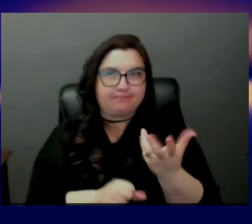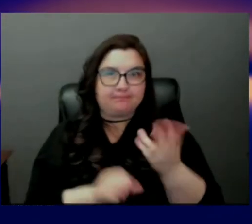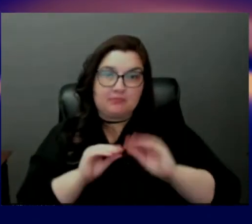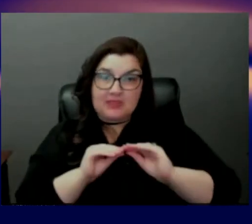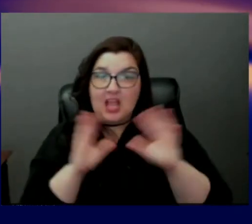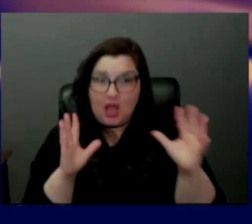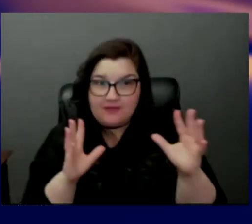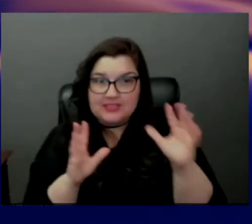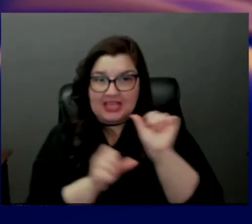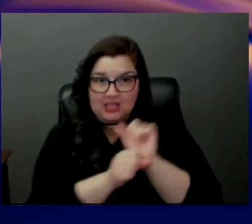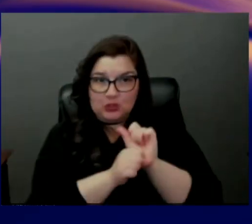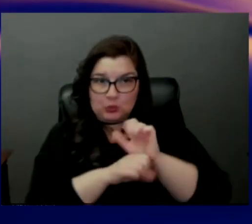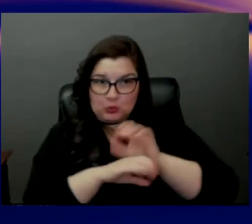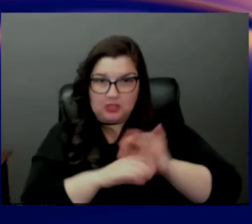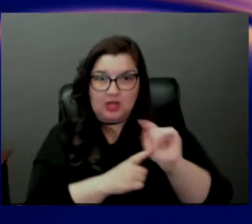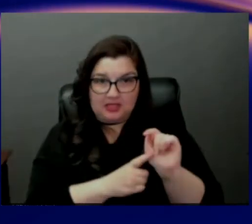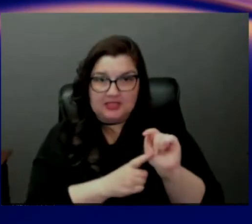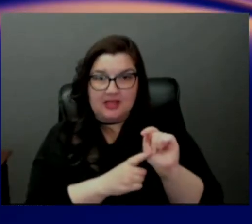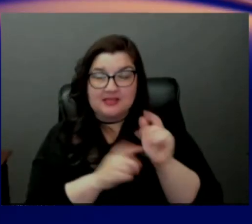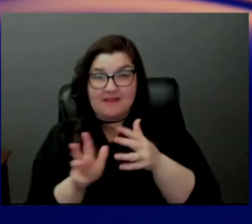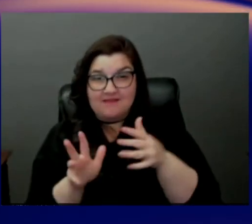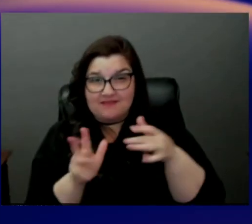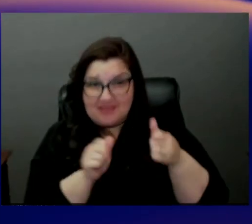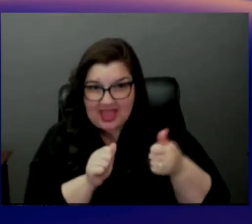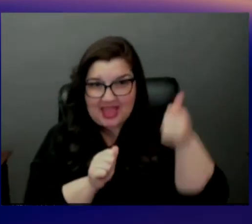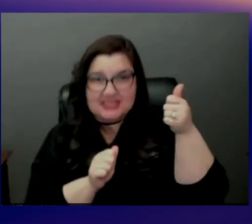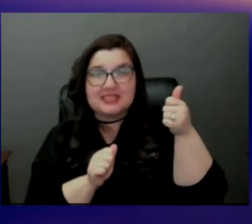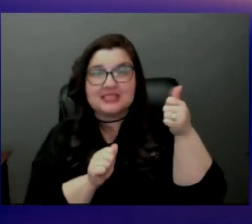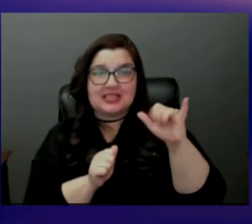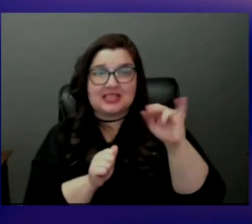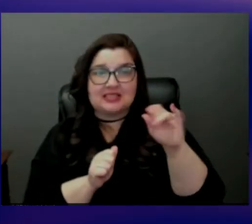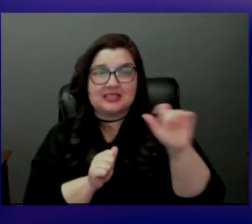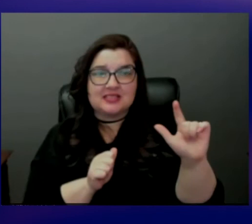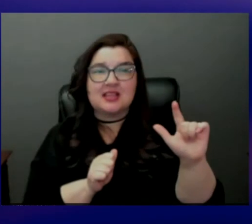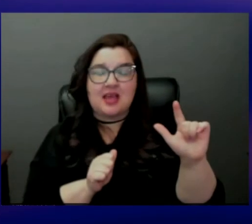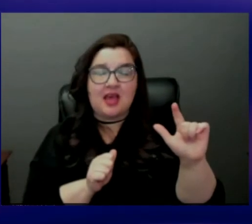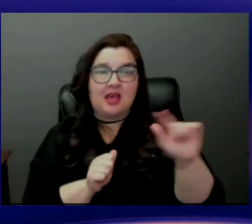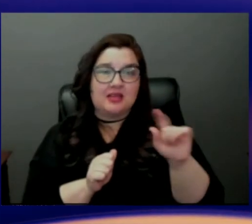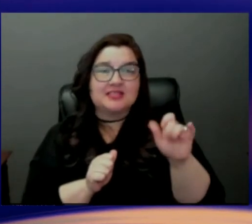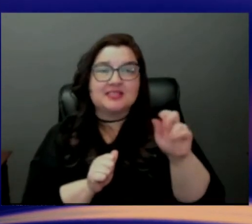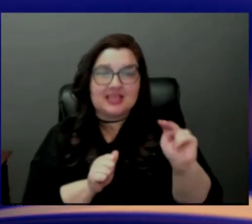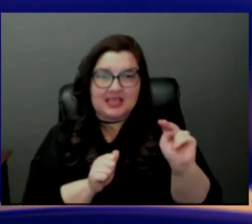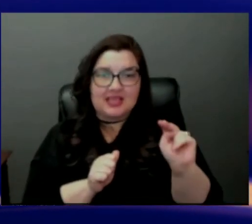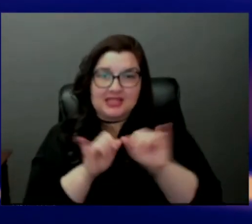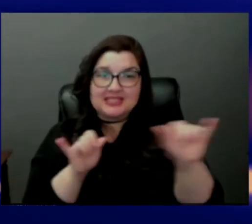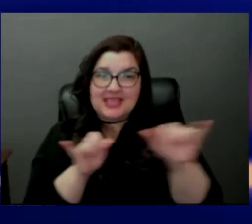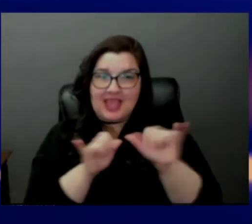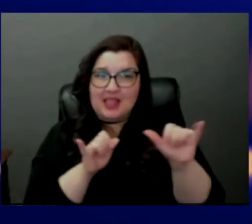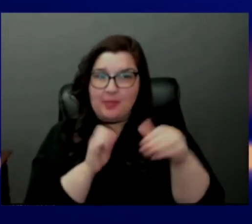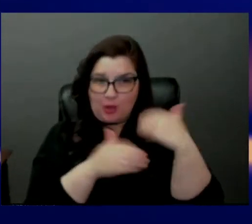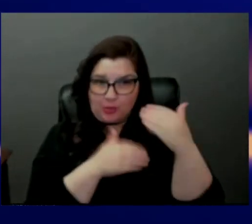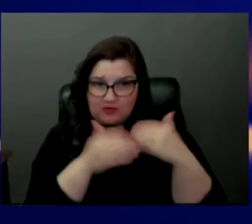the fastest Intel Zion scalable processors that's up to 4.5 gigahertz.